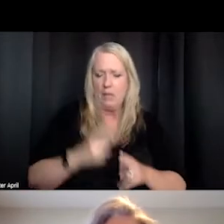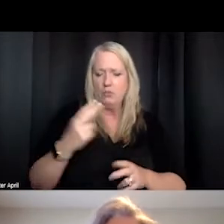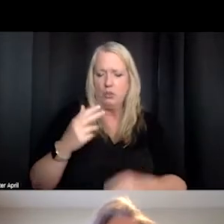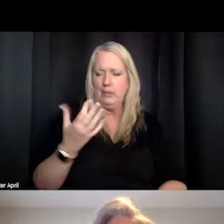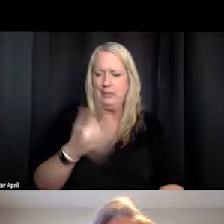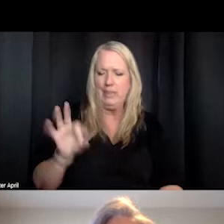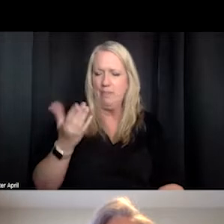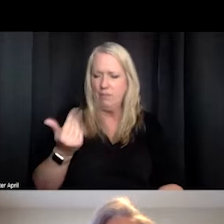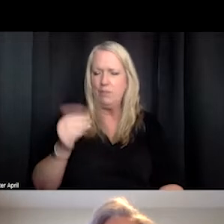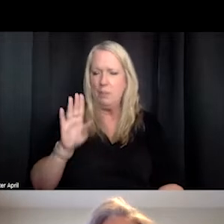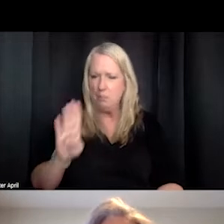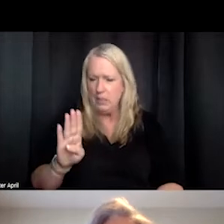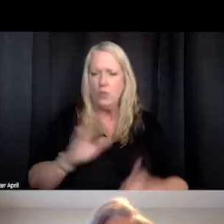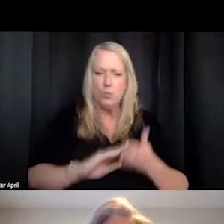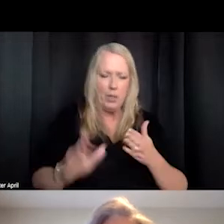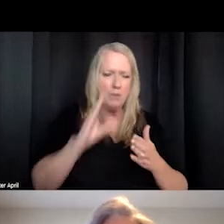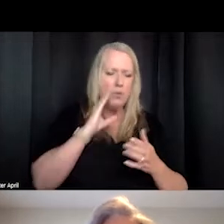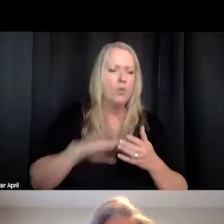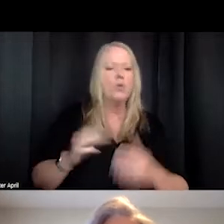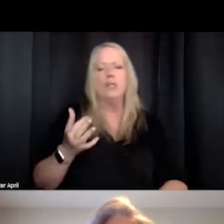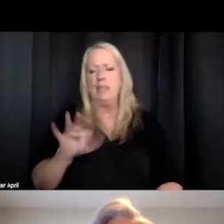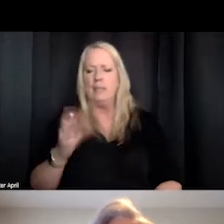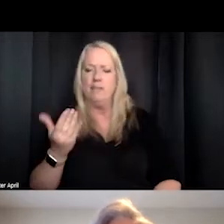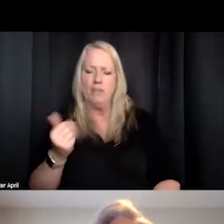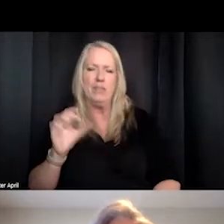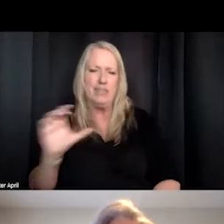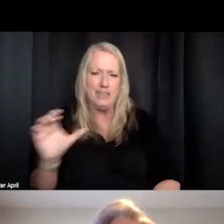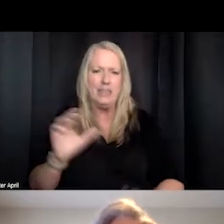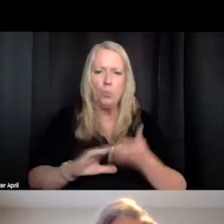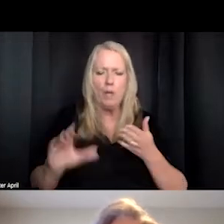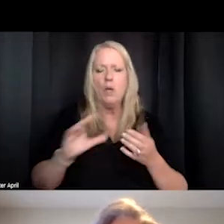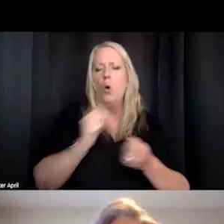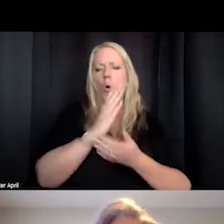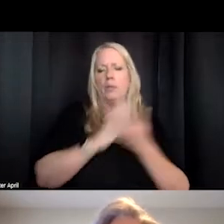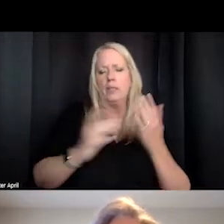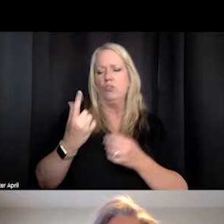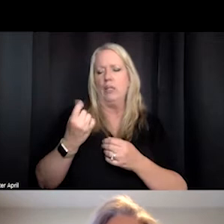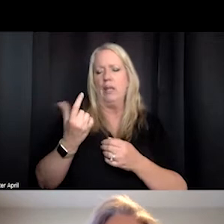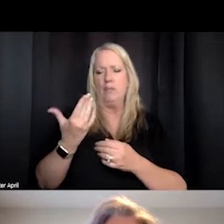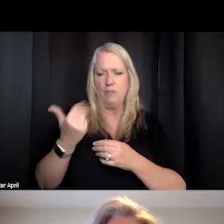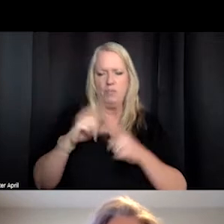WITH CORRESPONDING AUTHORITY. 1915C WAIVERS, OR A SECTION 1115 DEMONSTRATION. THERE IS LOTS OF